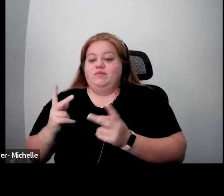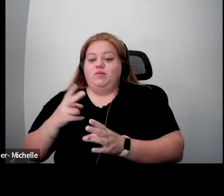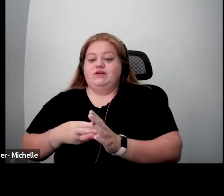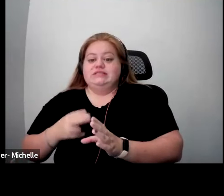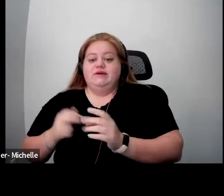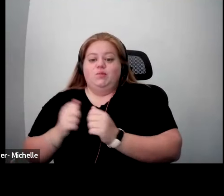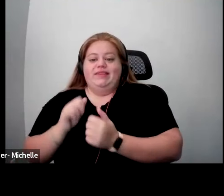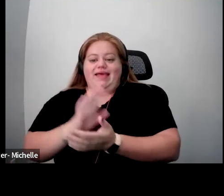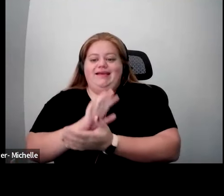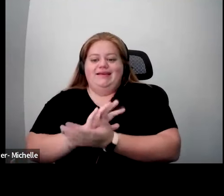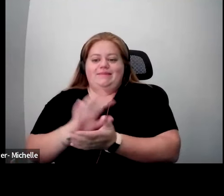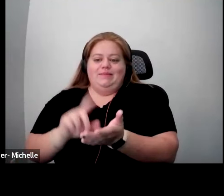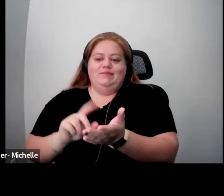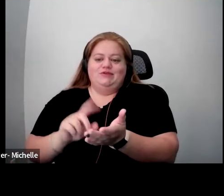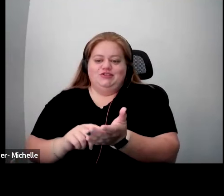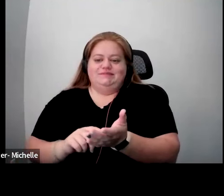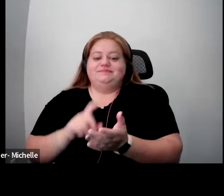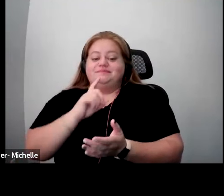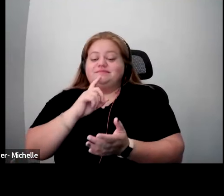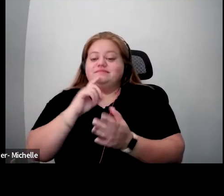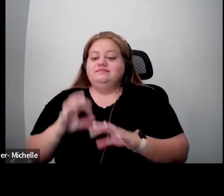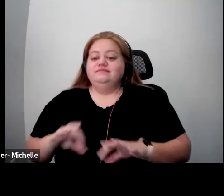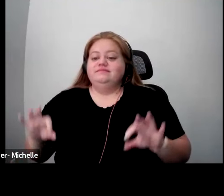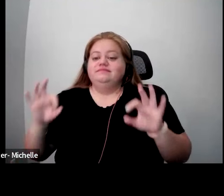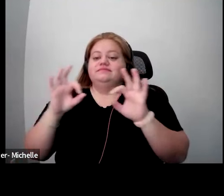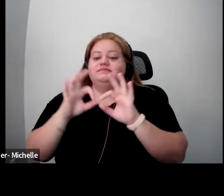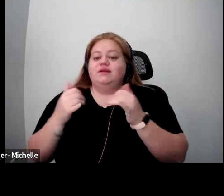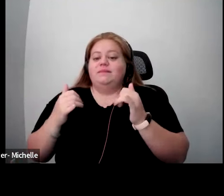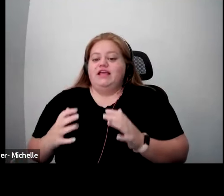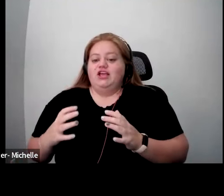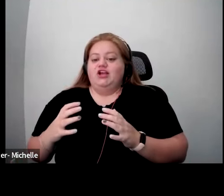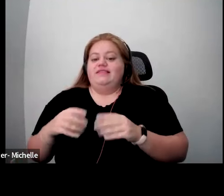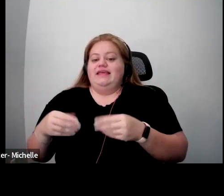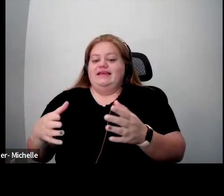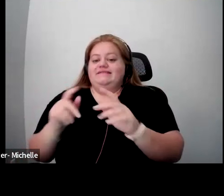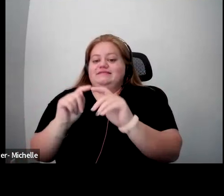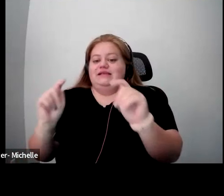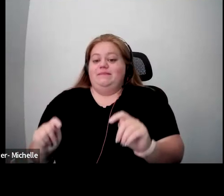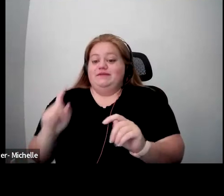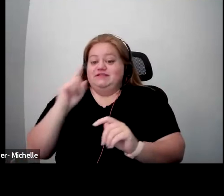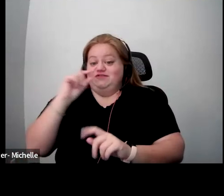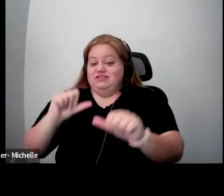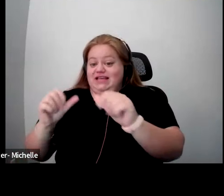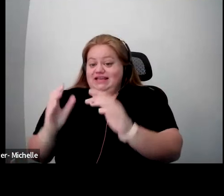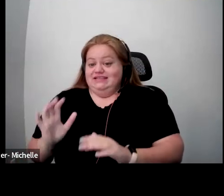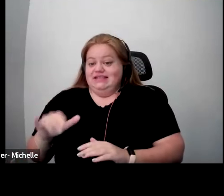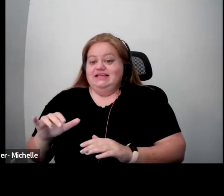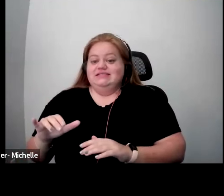There is a very, very important player that provides templates to scientists. And that is the submission venues, the journals